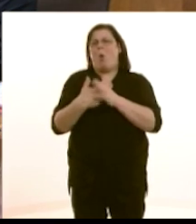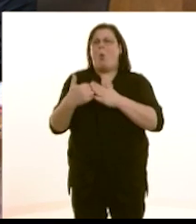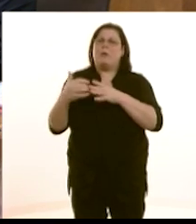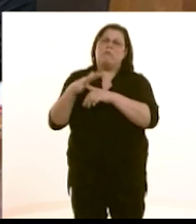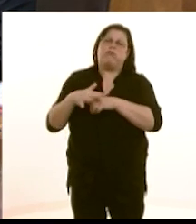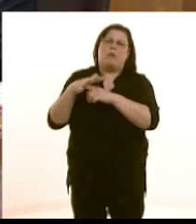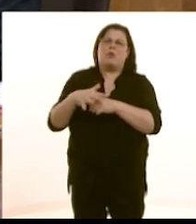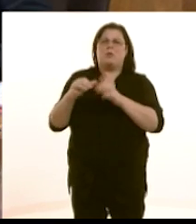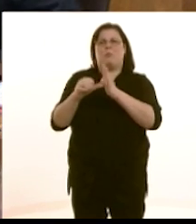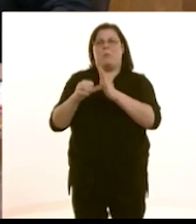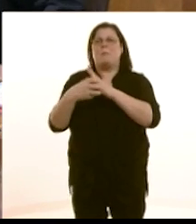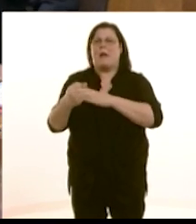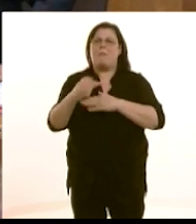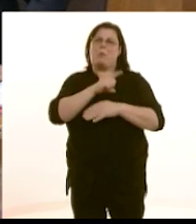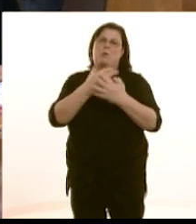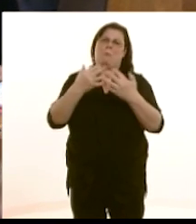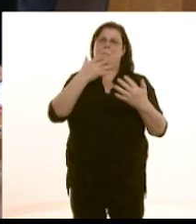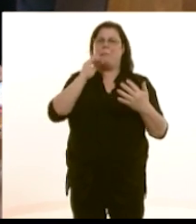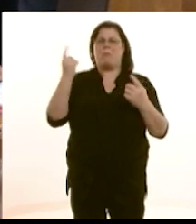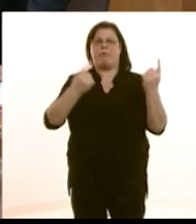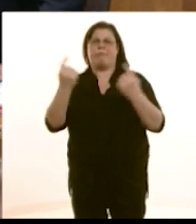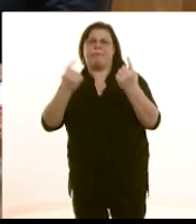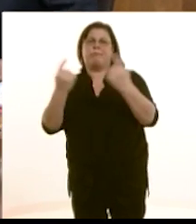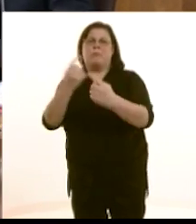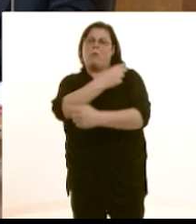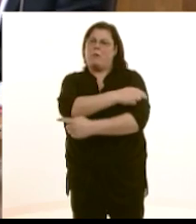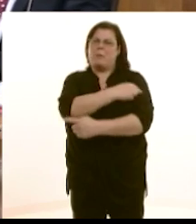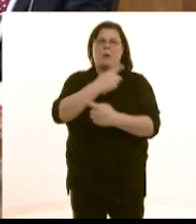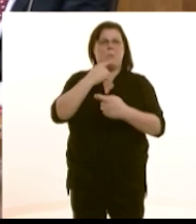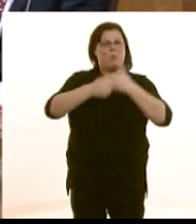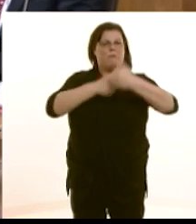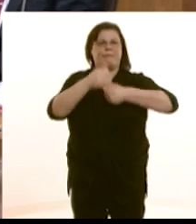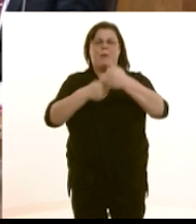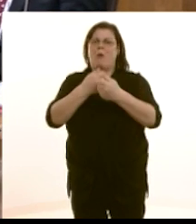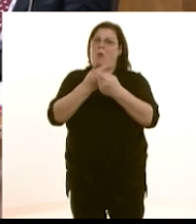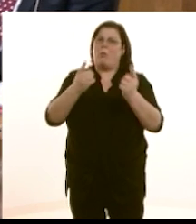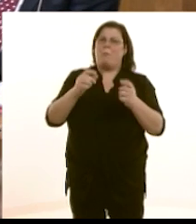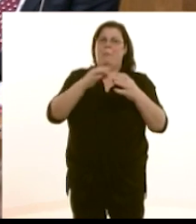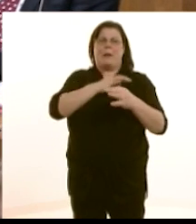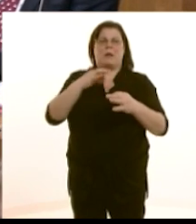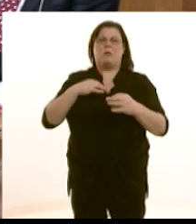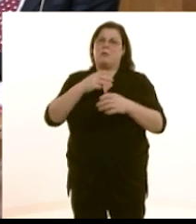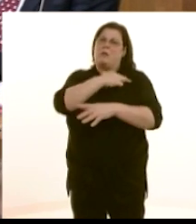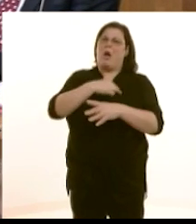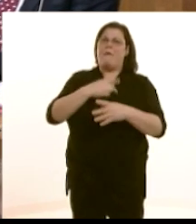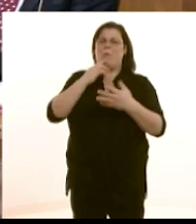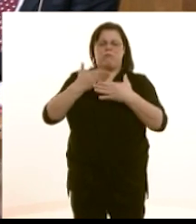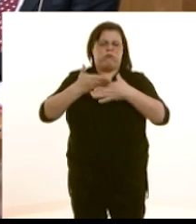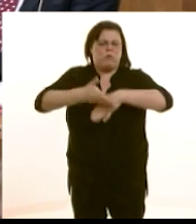work that so many of our medical staff put in during this time of year. And we will,